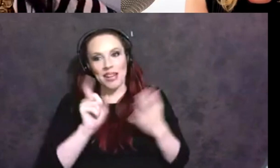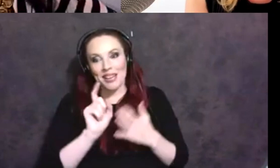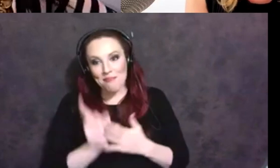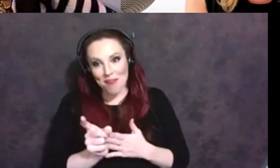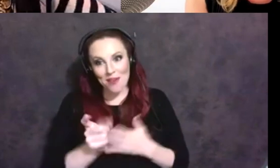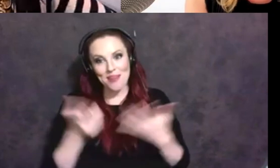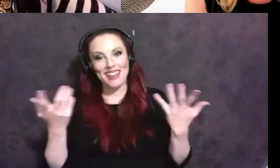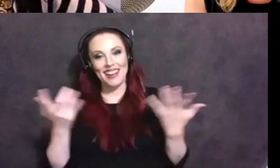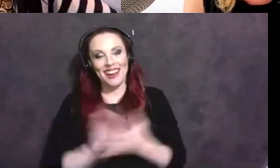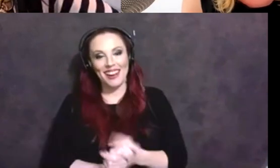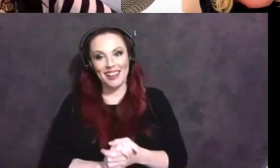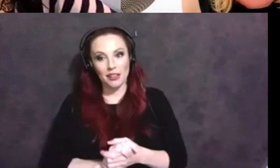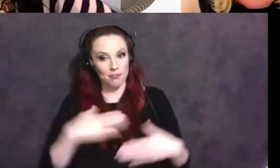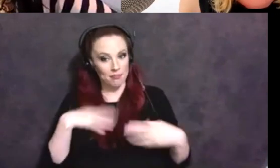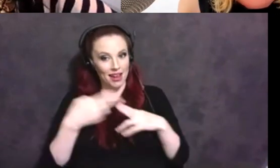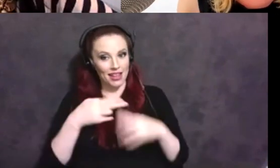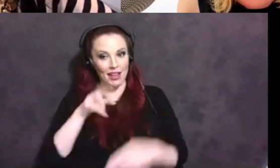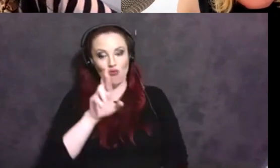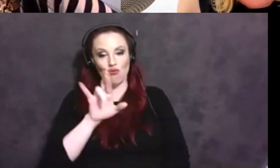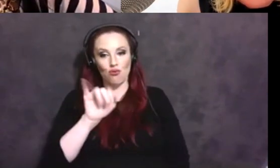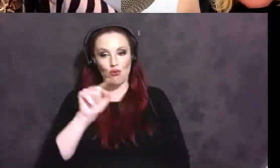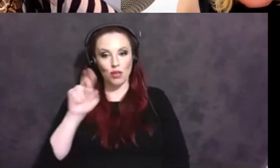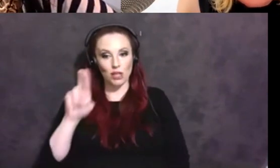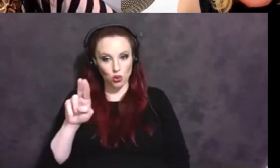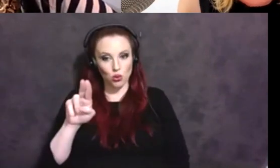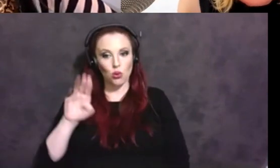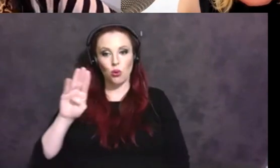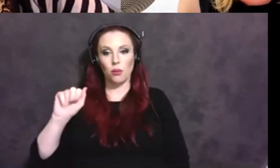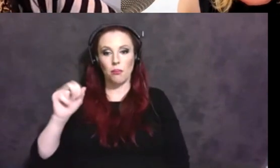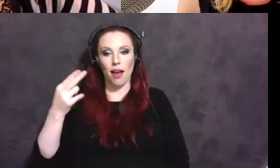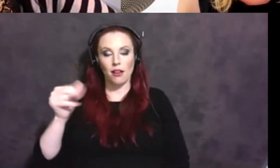moment where you are doing the work that you are doing now. What was your ah-ha moment?